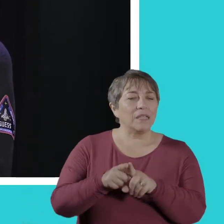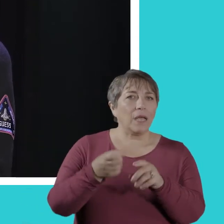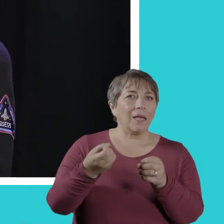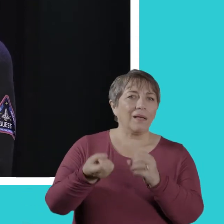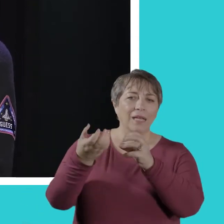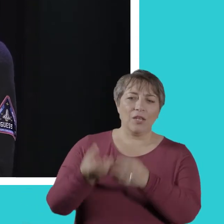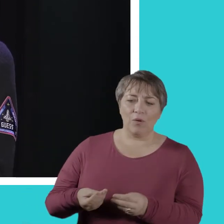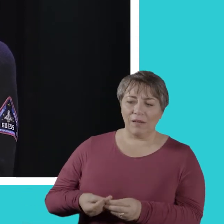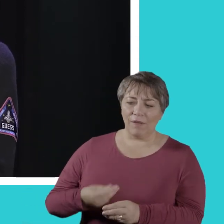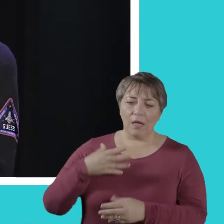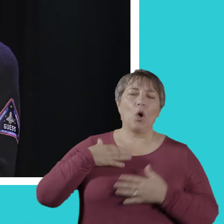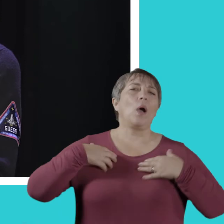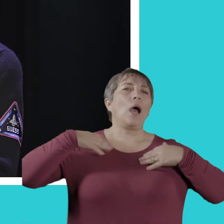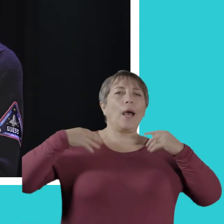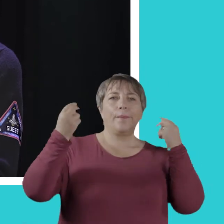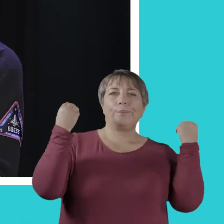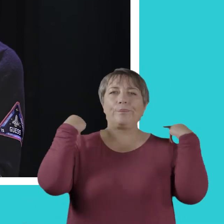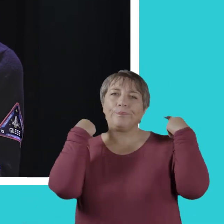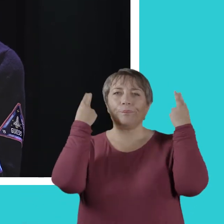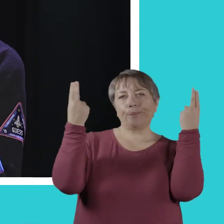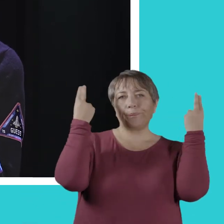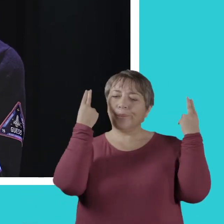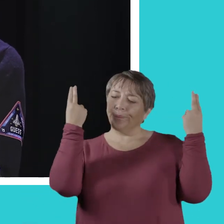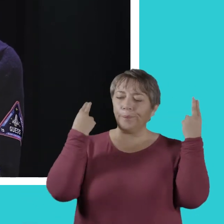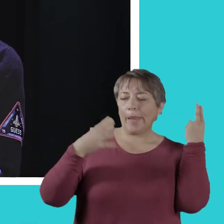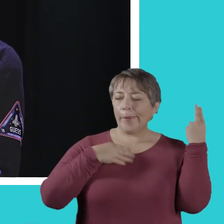because you're saying oh I'm ahead of you. I'm going to give back but you're going to stay there.